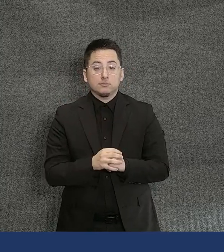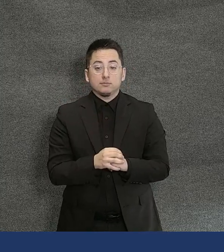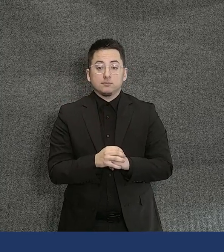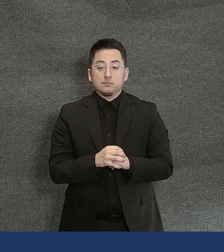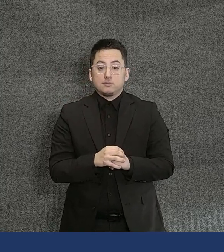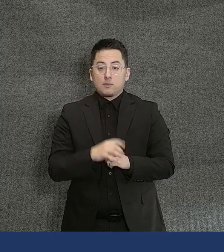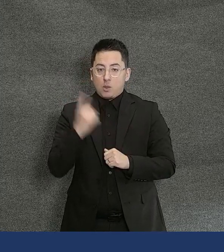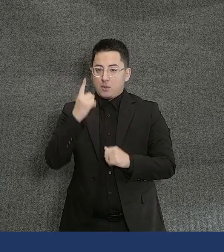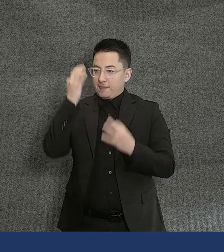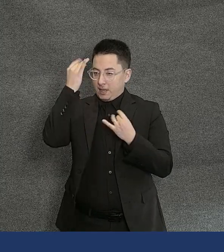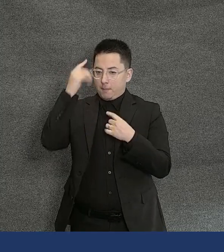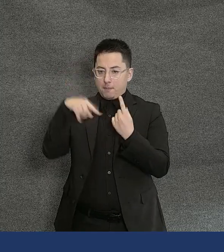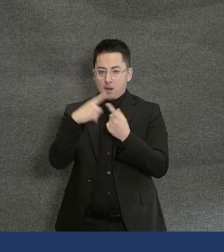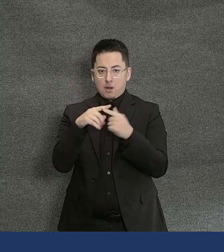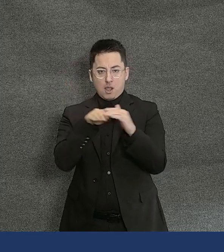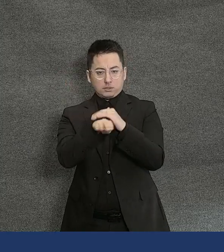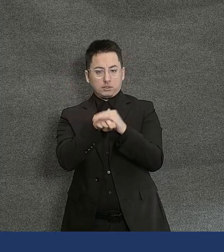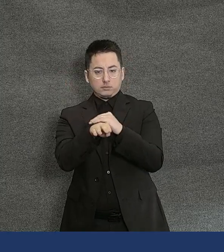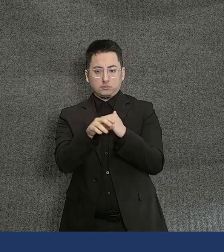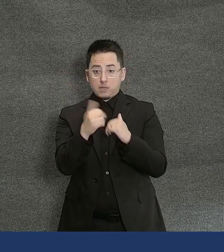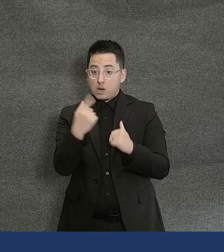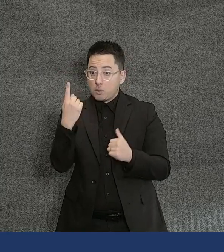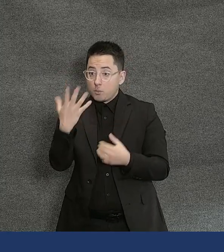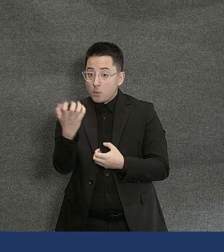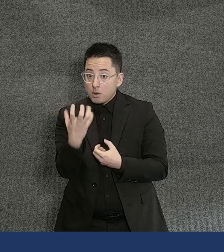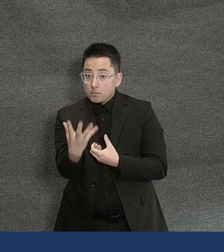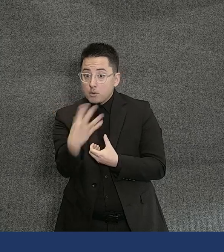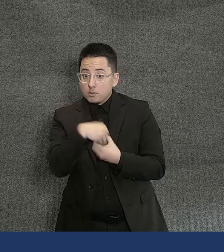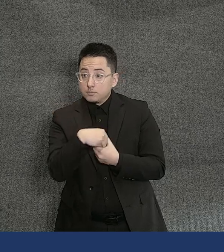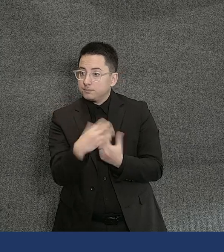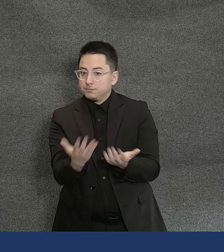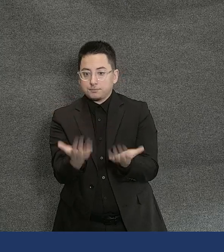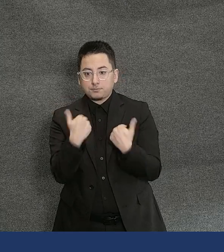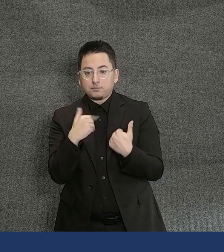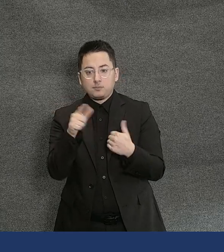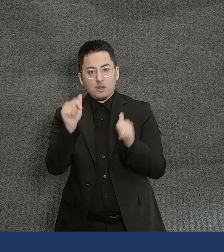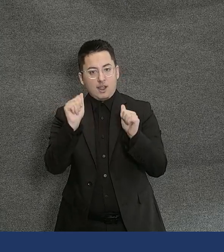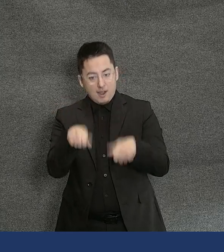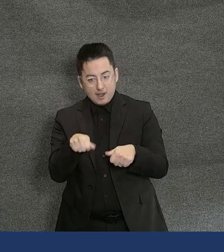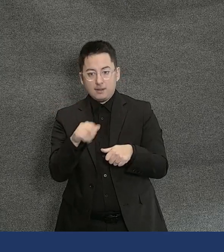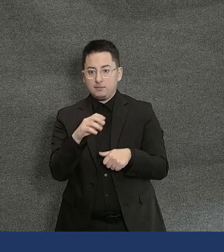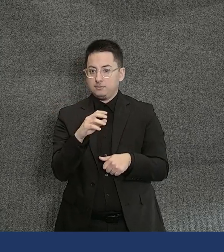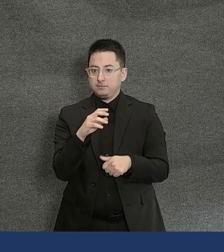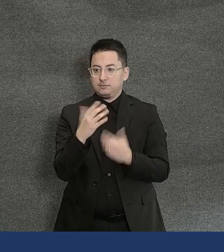to make sure that anybody who wants to participate can and will and have full access